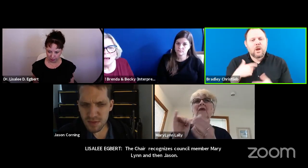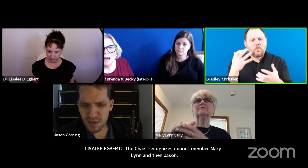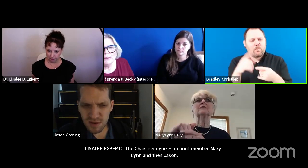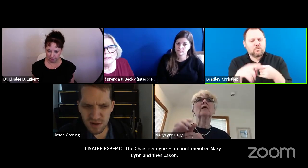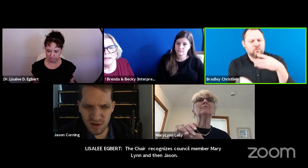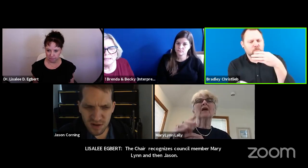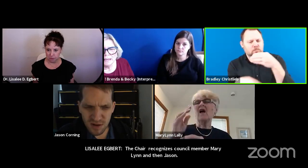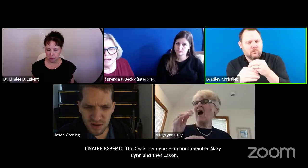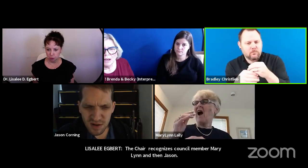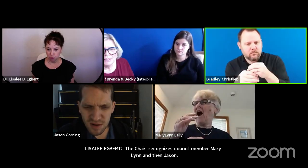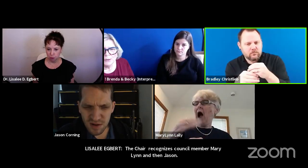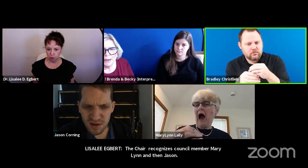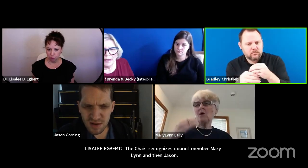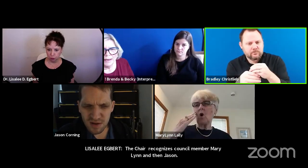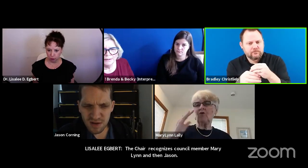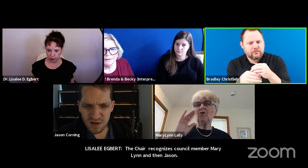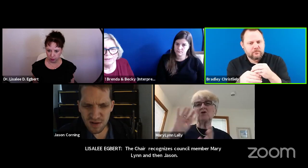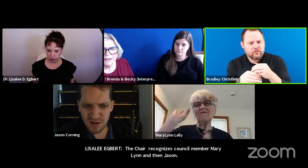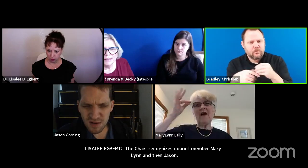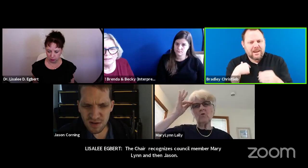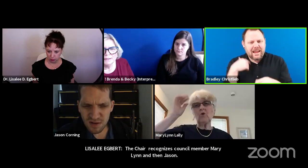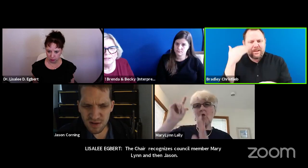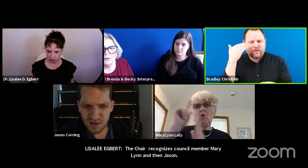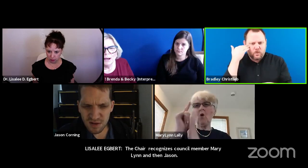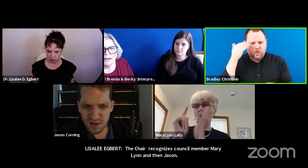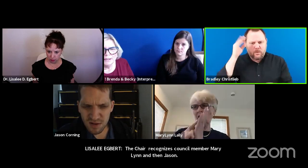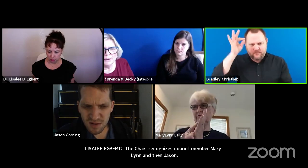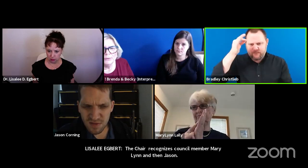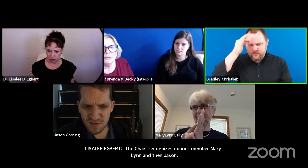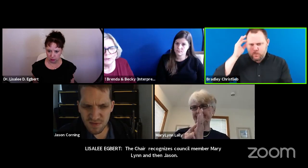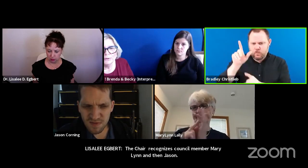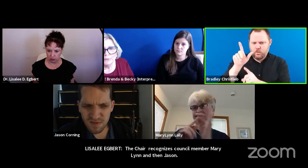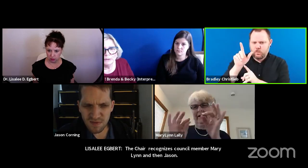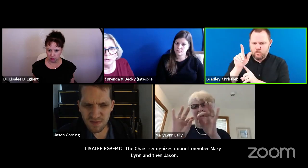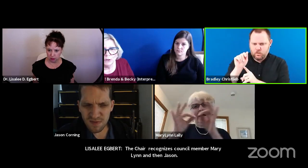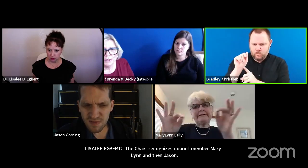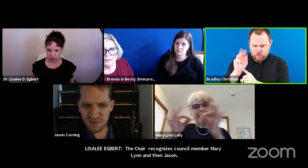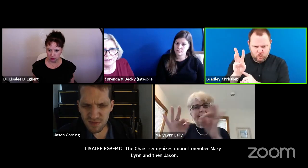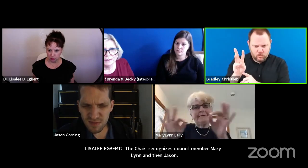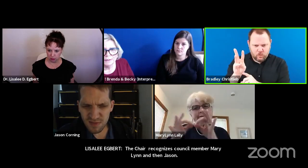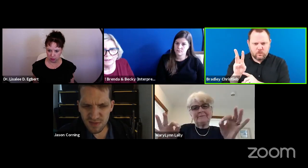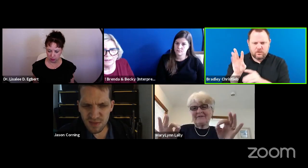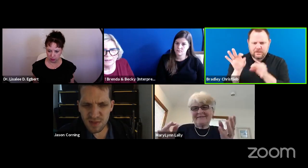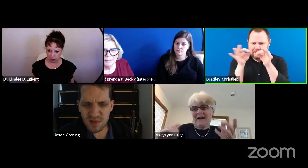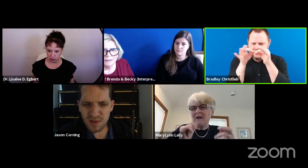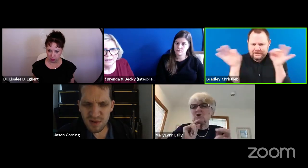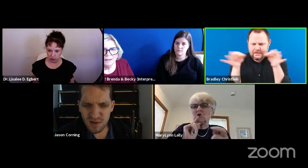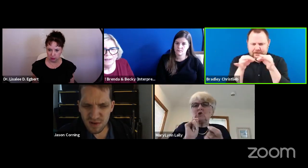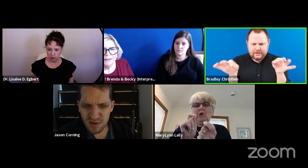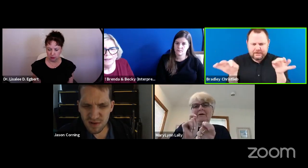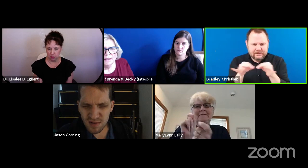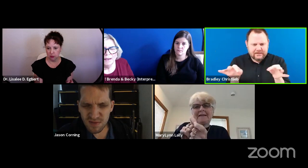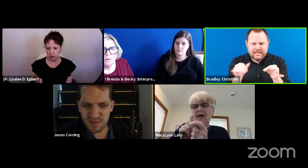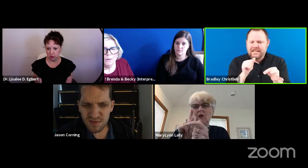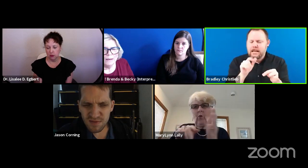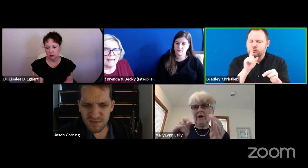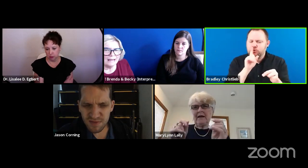I would like to also add that I know that there are federal laws.